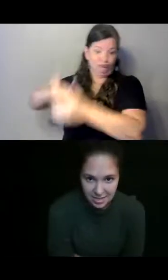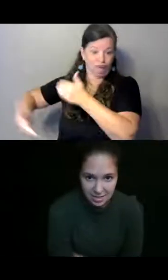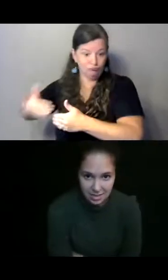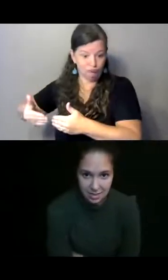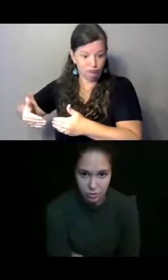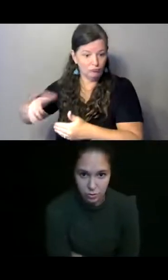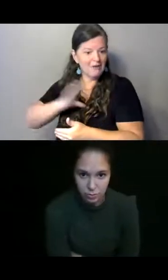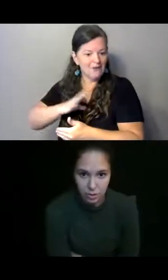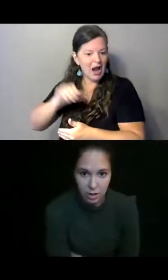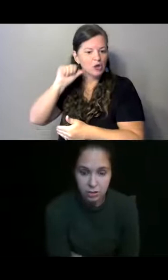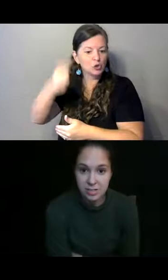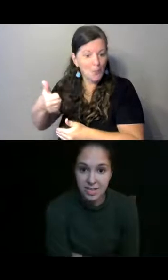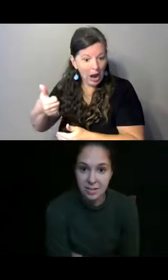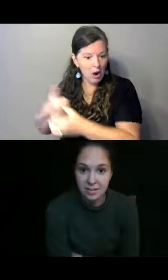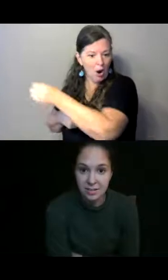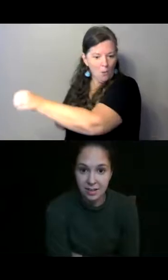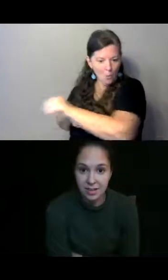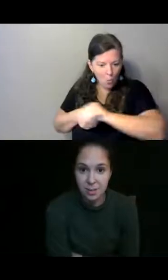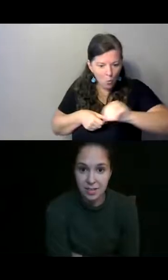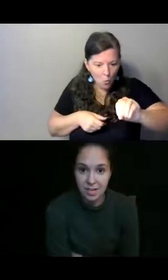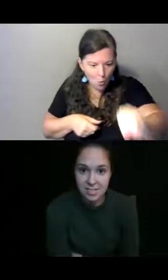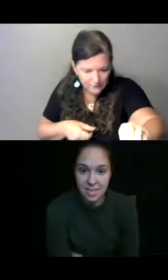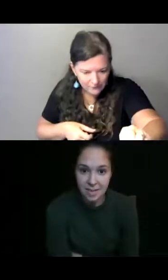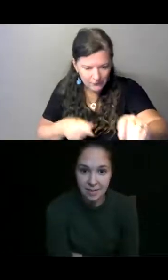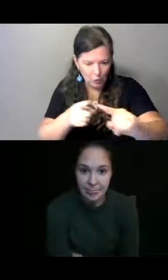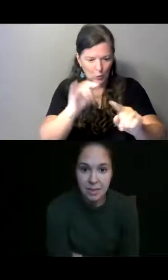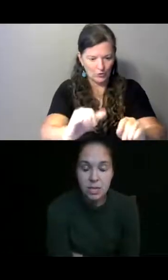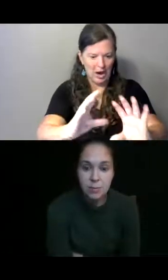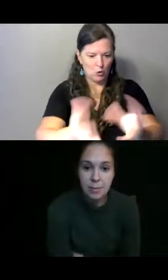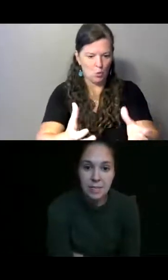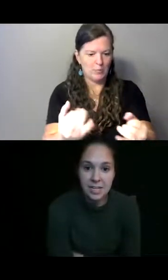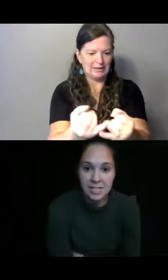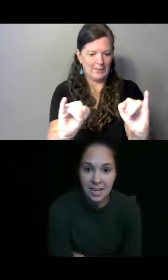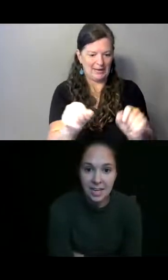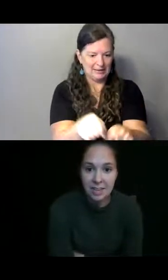in that group understand the concept the next day. So, maybe the next day,